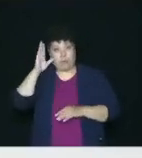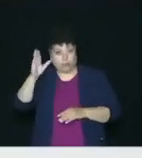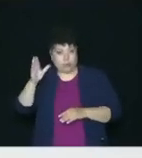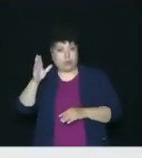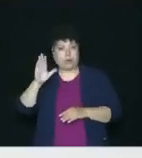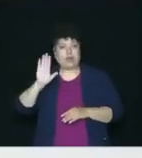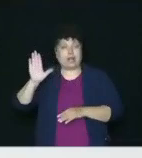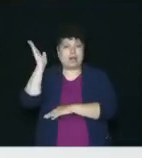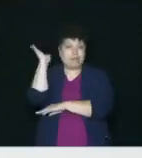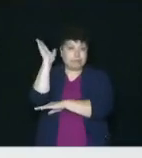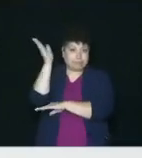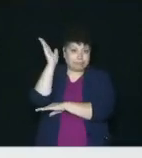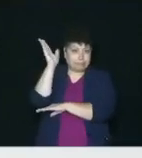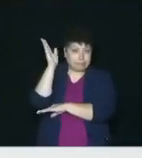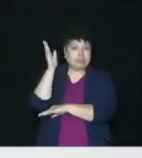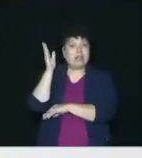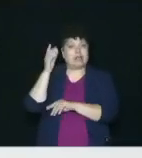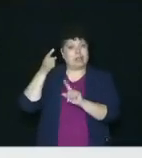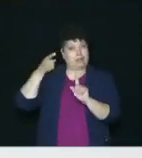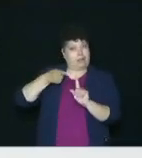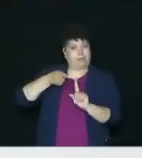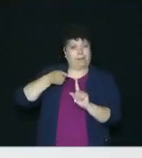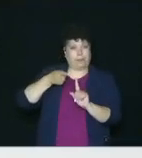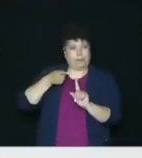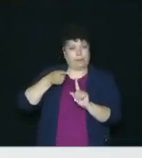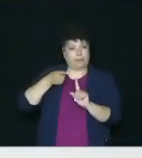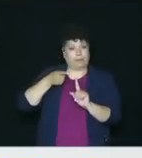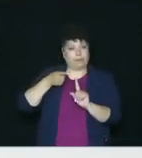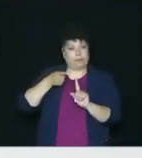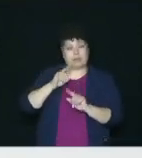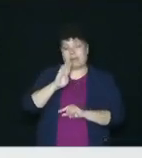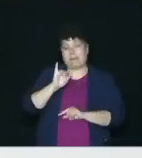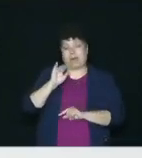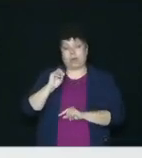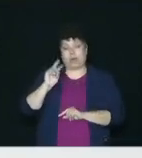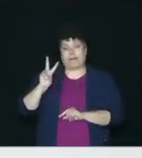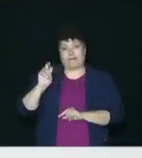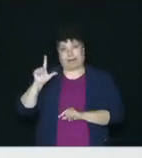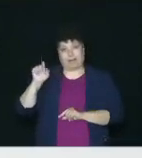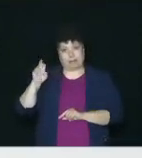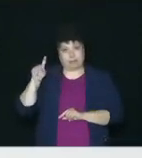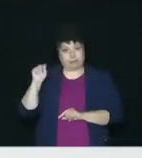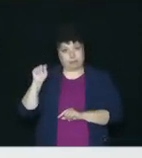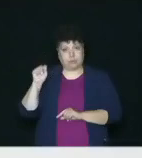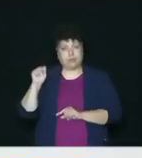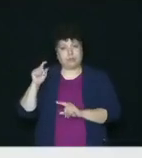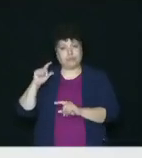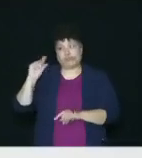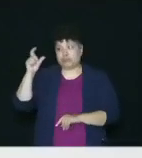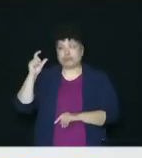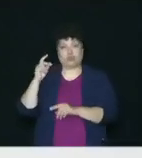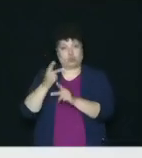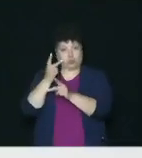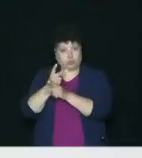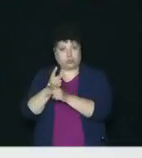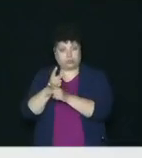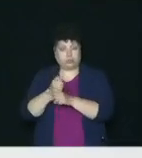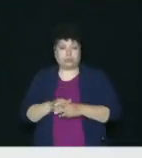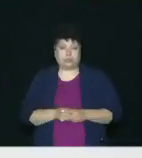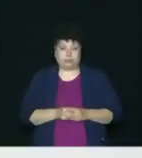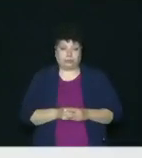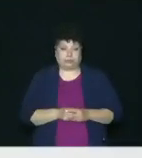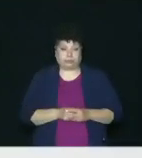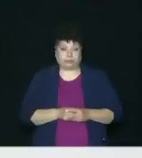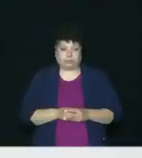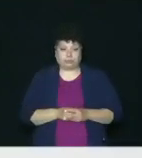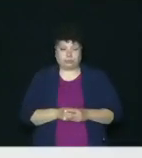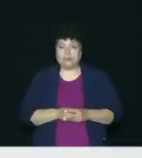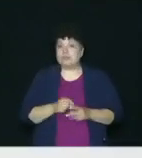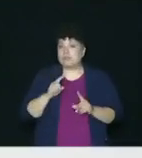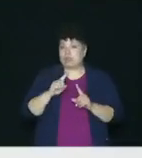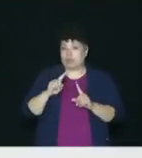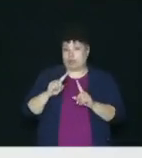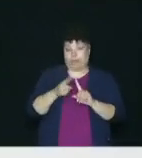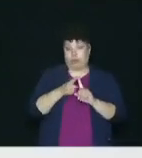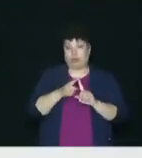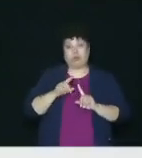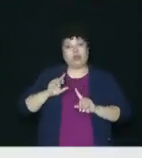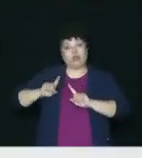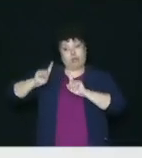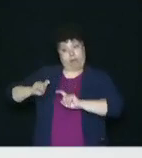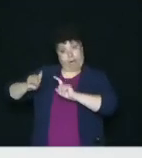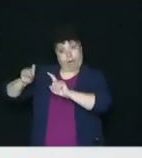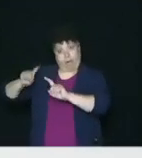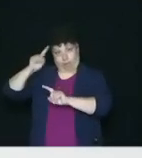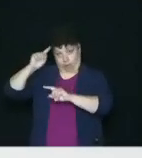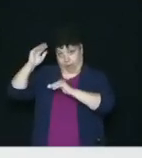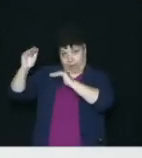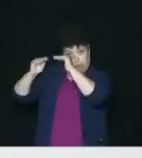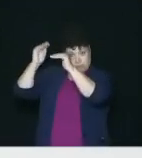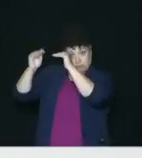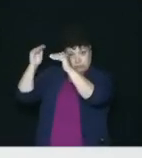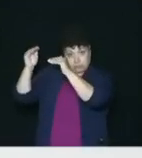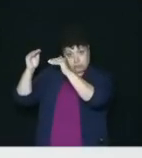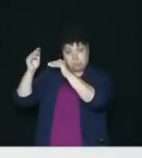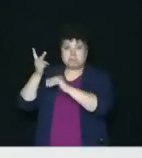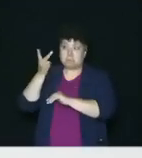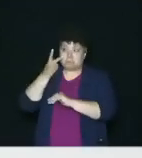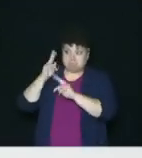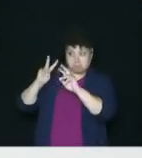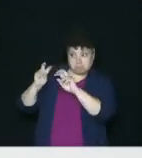THEY SAID THEY INTEND TO PRESENT